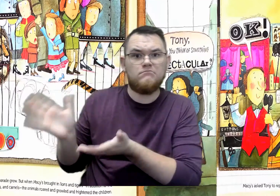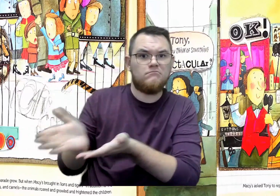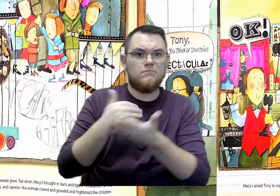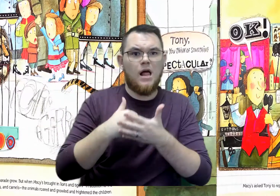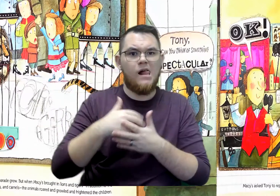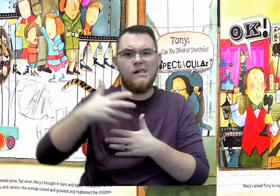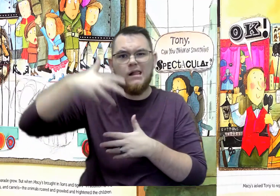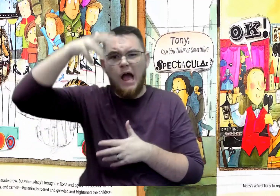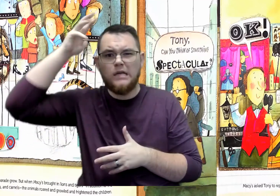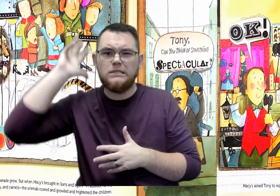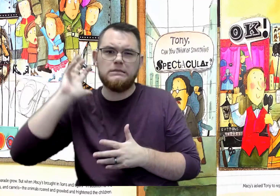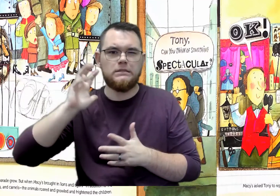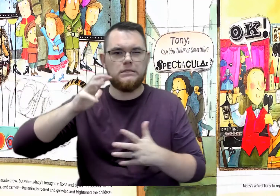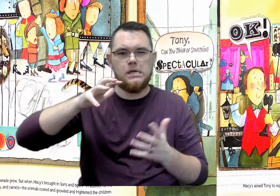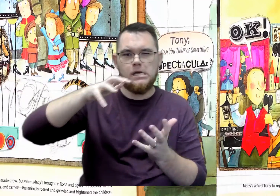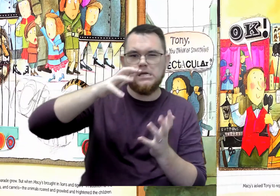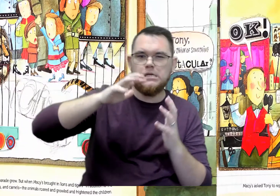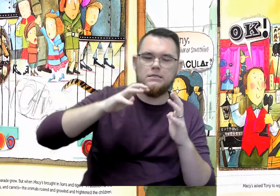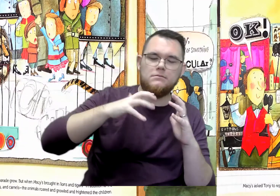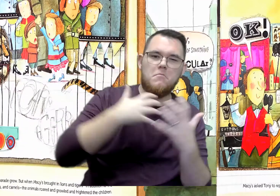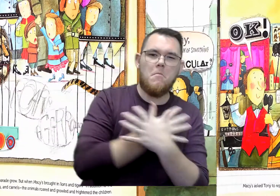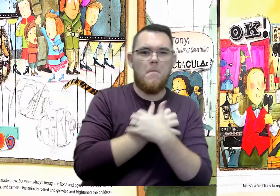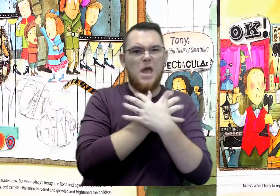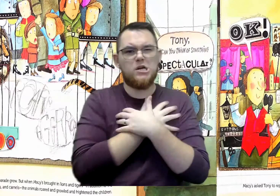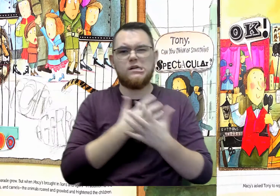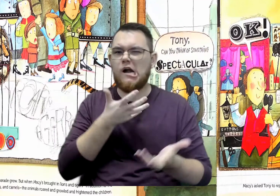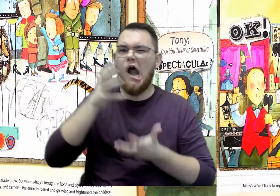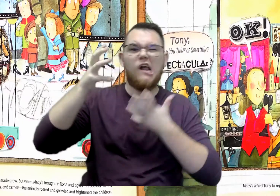the animals roared and growled and frightened the children.